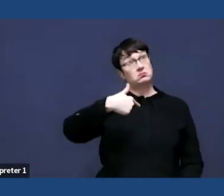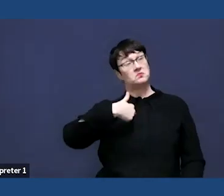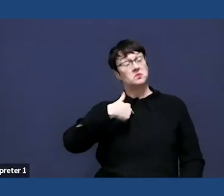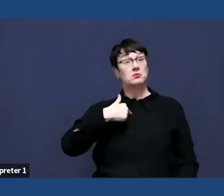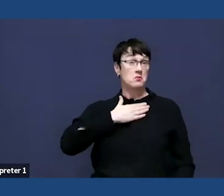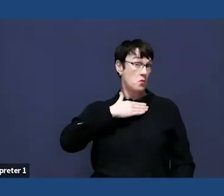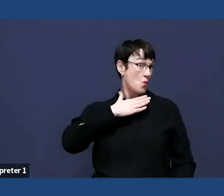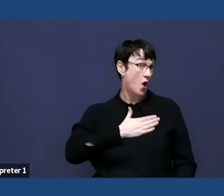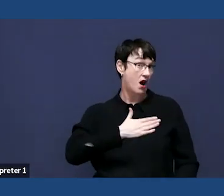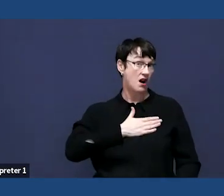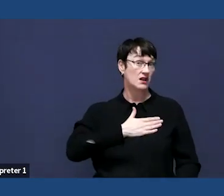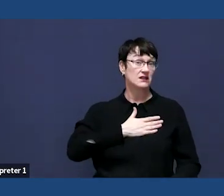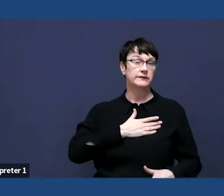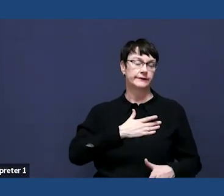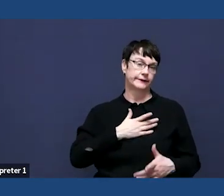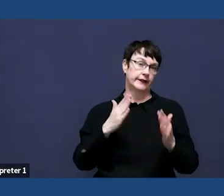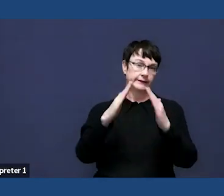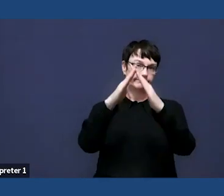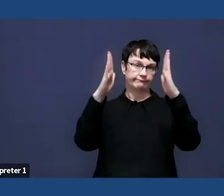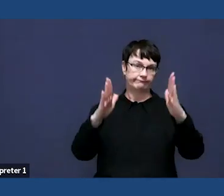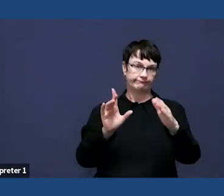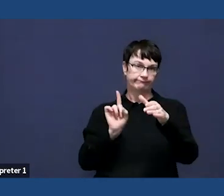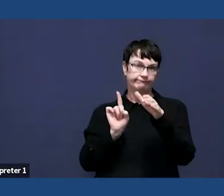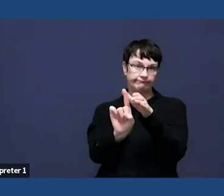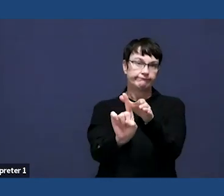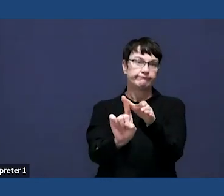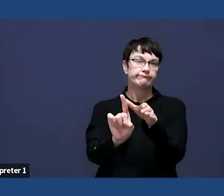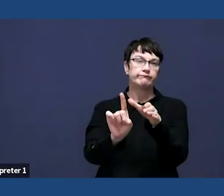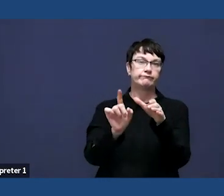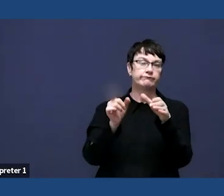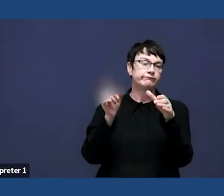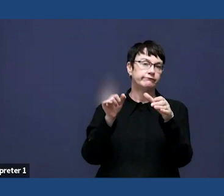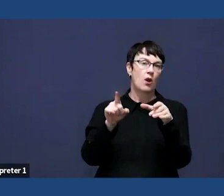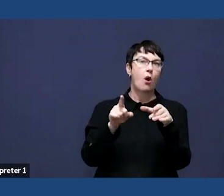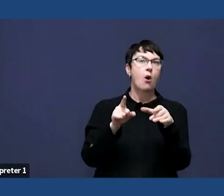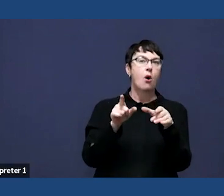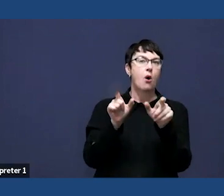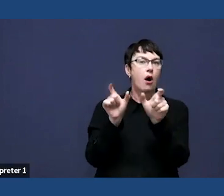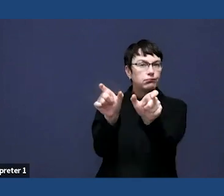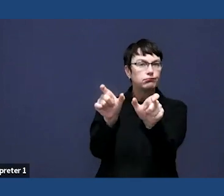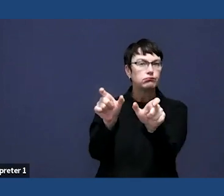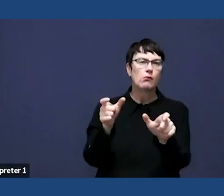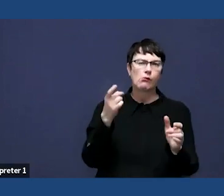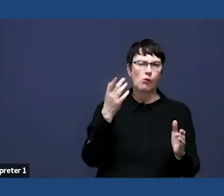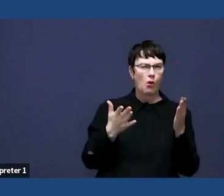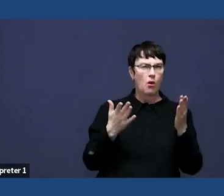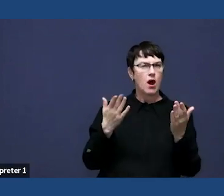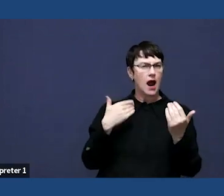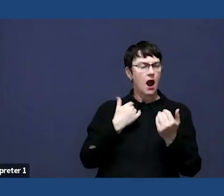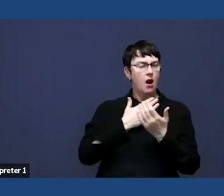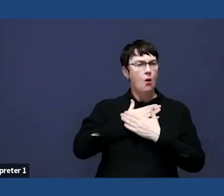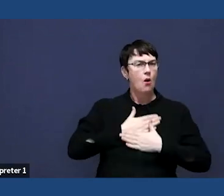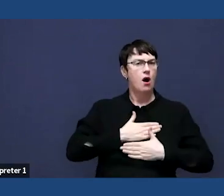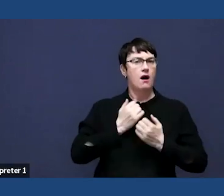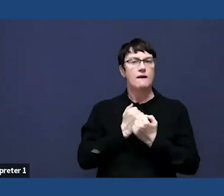You want to be functional. You want to be heard. Is that what's happening today? It's not.